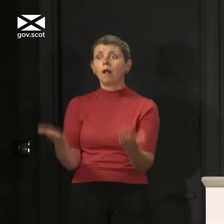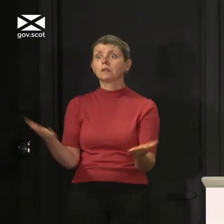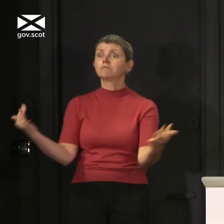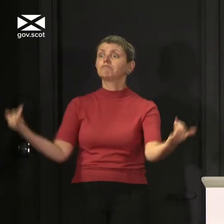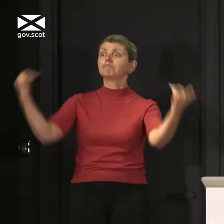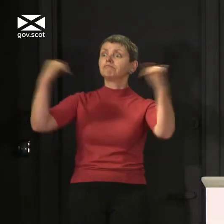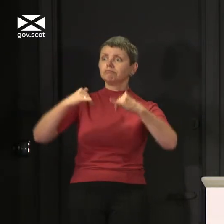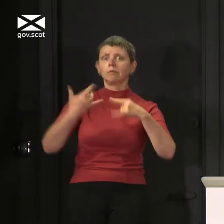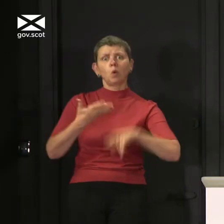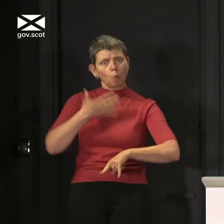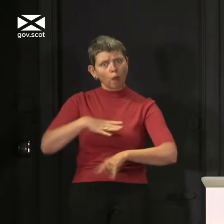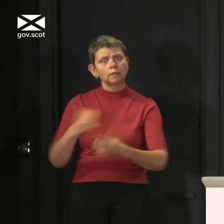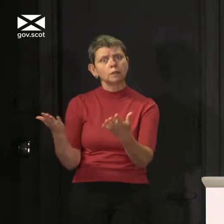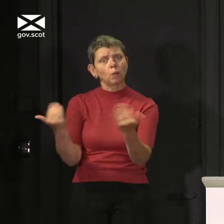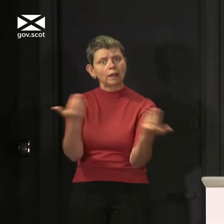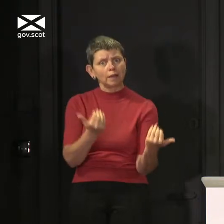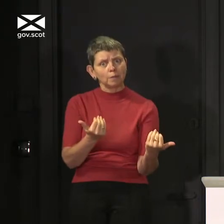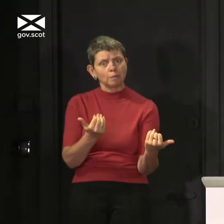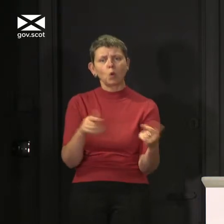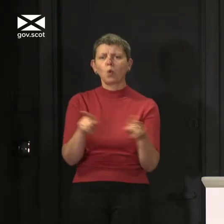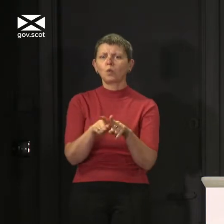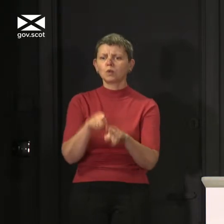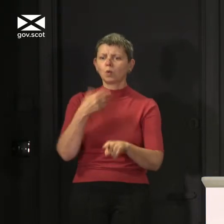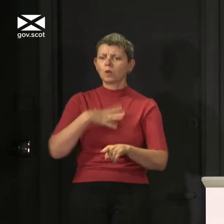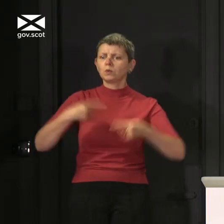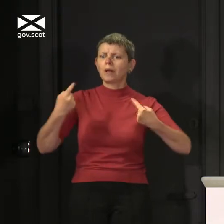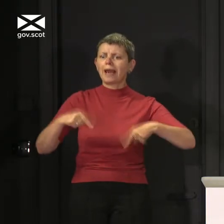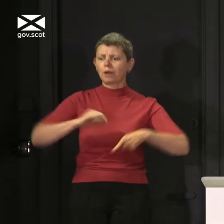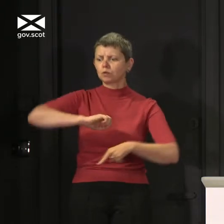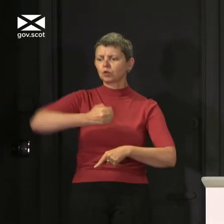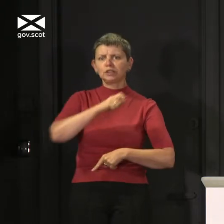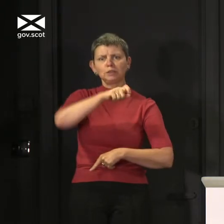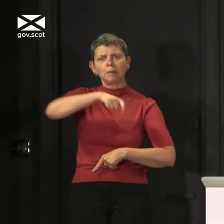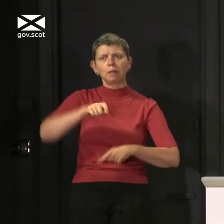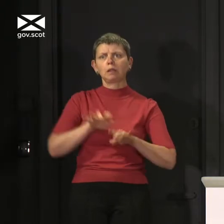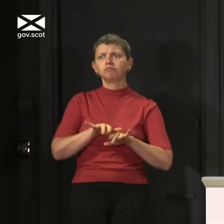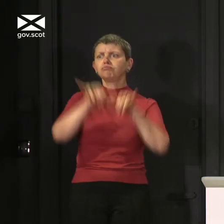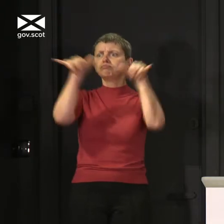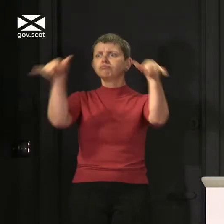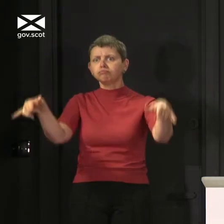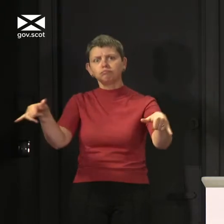want to allow our own citizens to travel. That's important for our tourism sector, it's